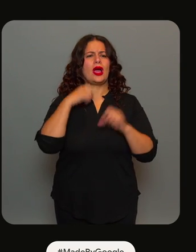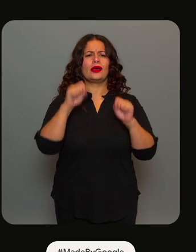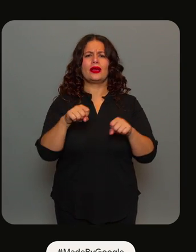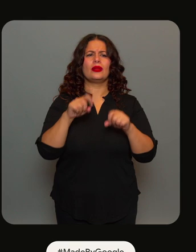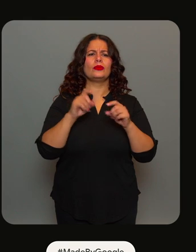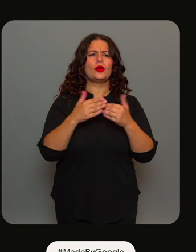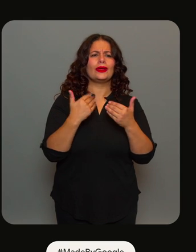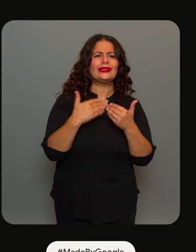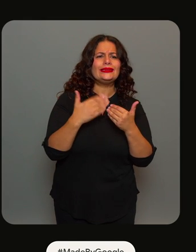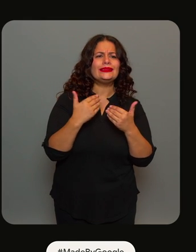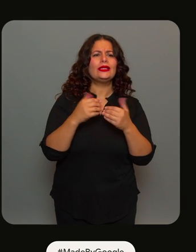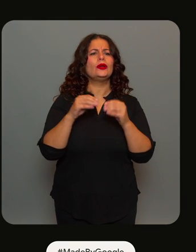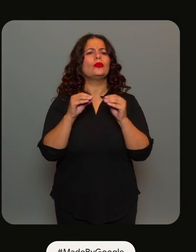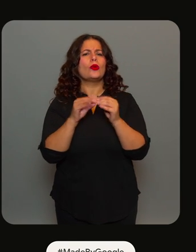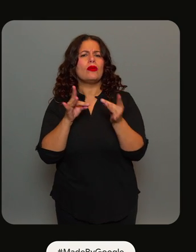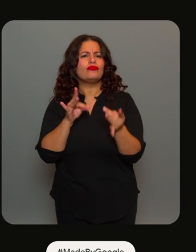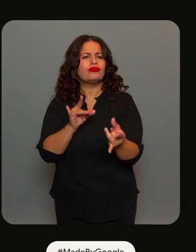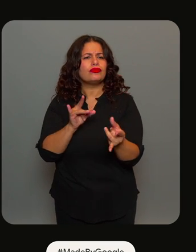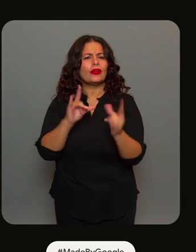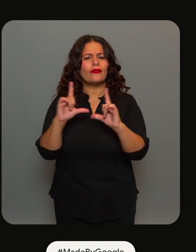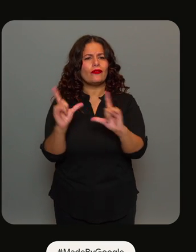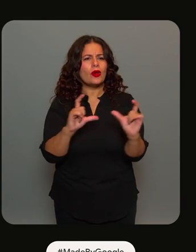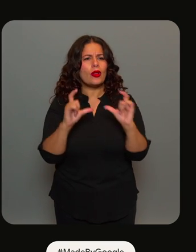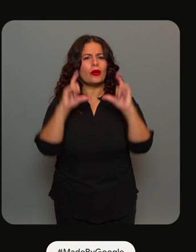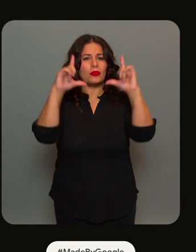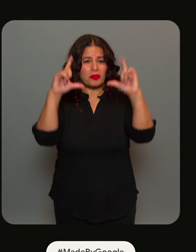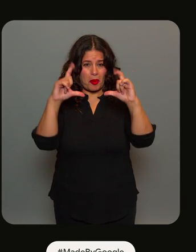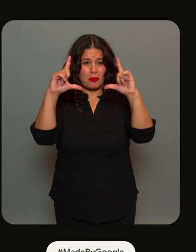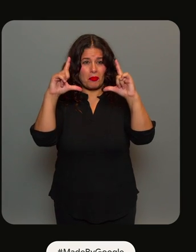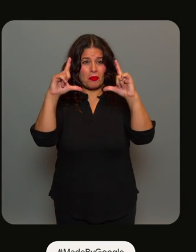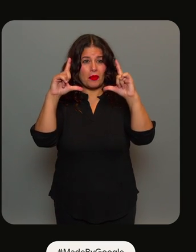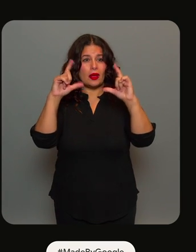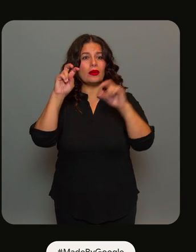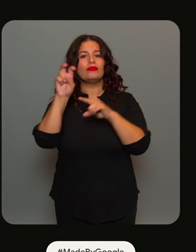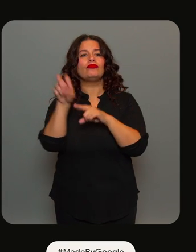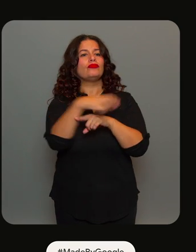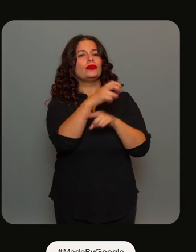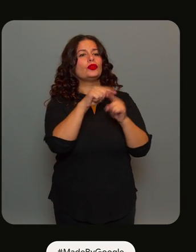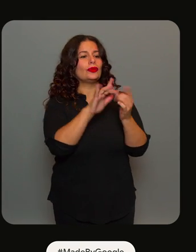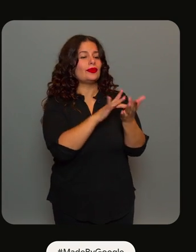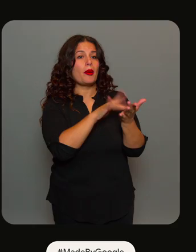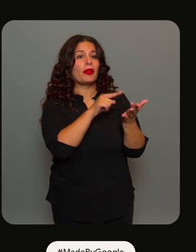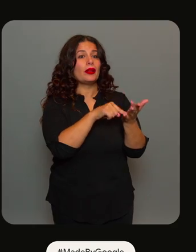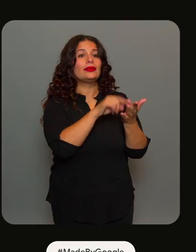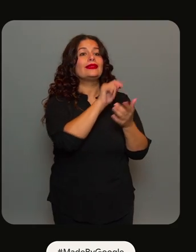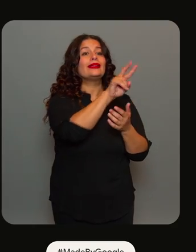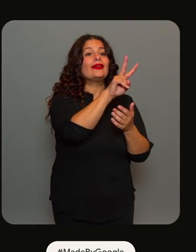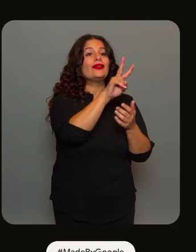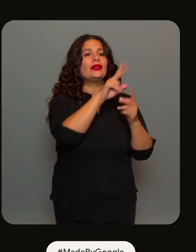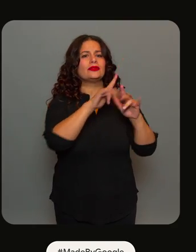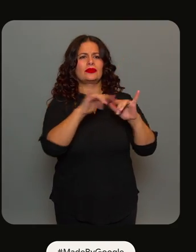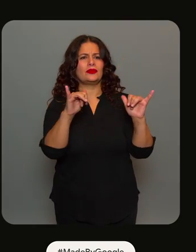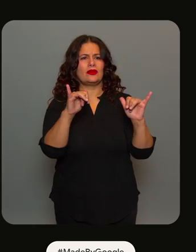across your devices? What kinds of magical experiences could that unlock? Let's explore.